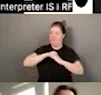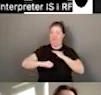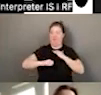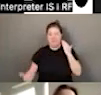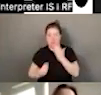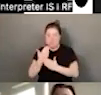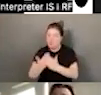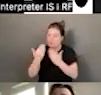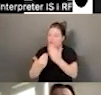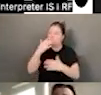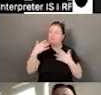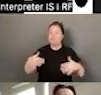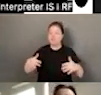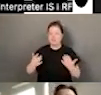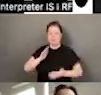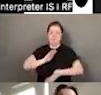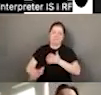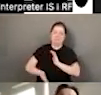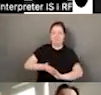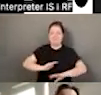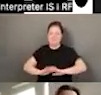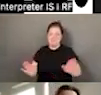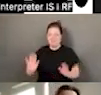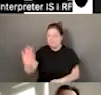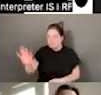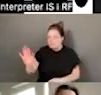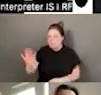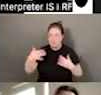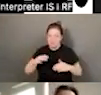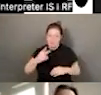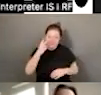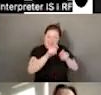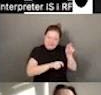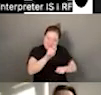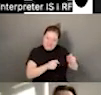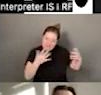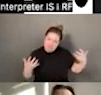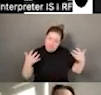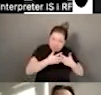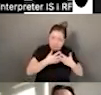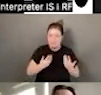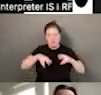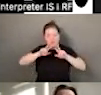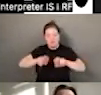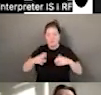that technology is serving people and not the other way around. So research is needed. That is really why we do research.